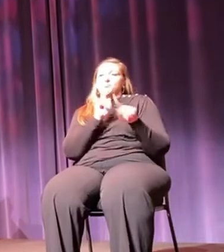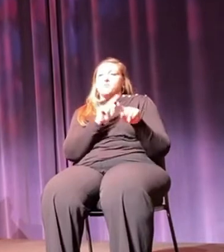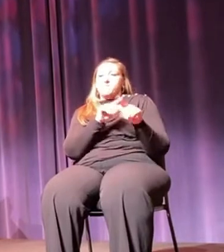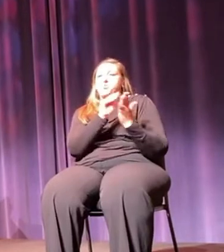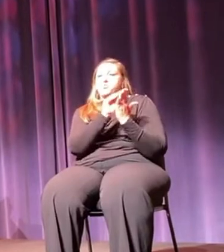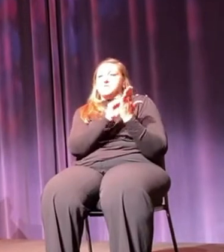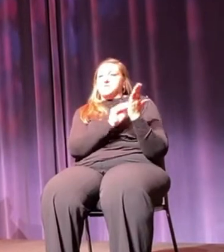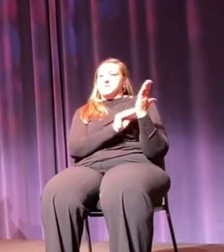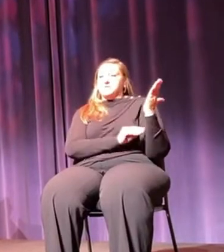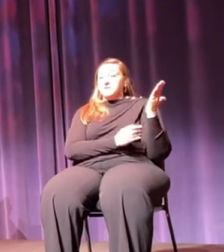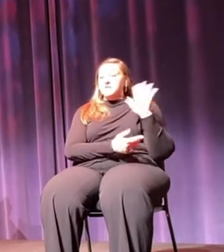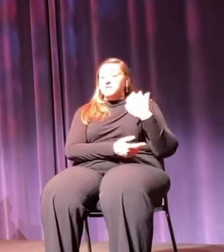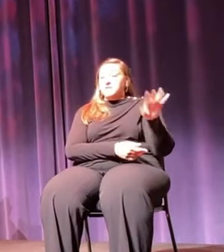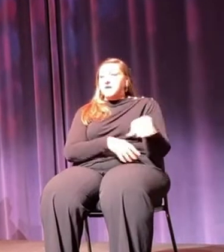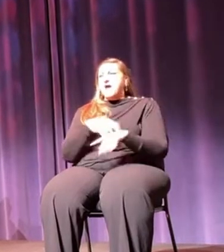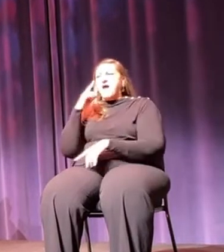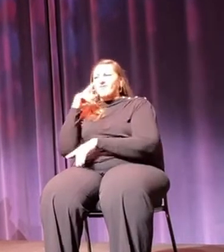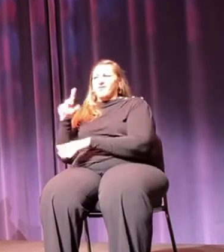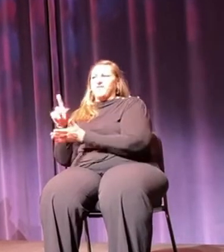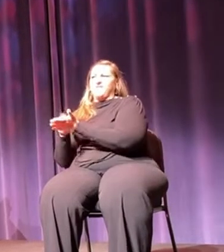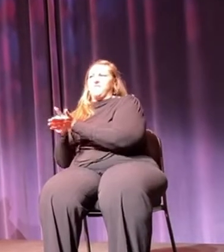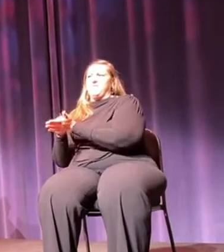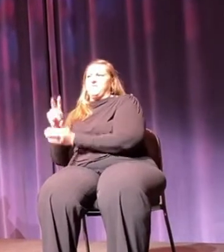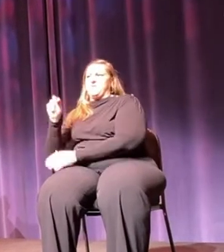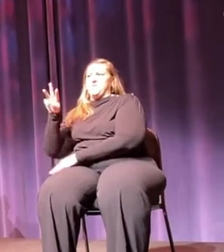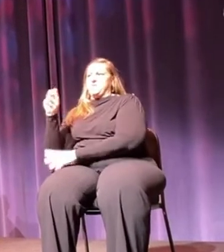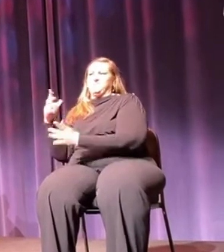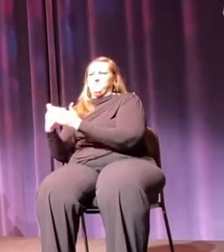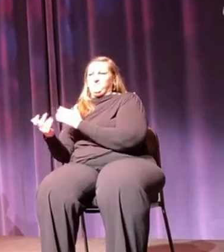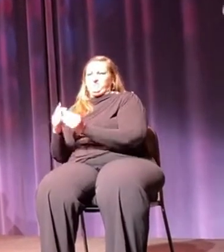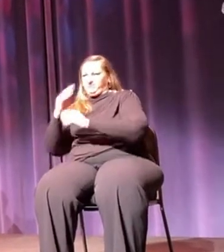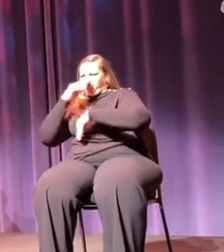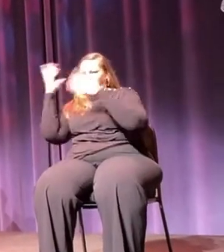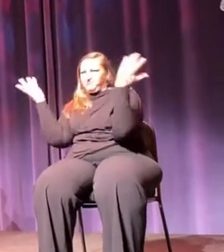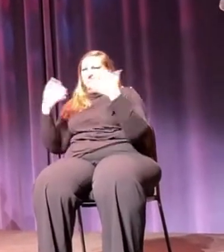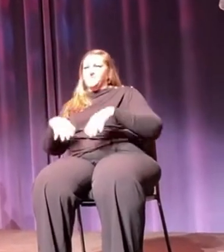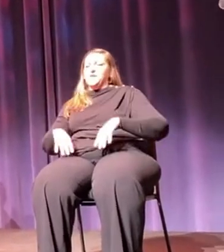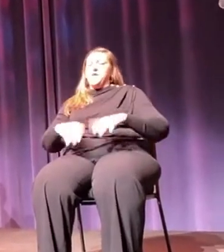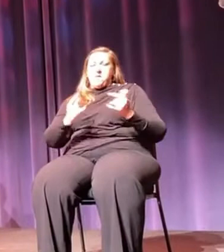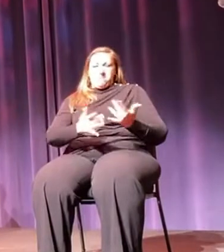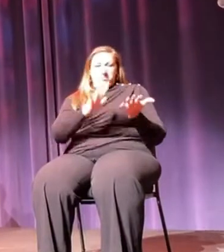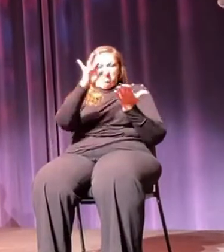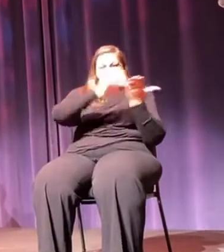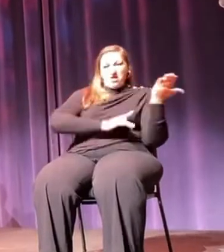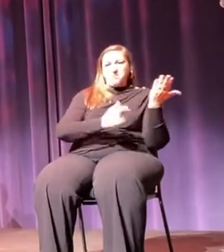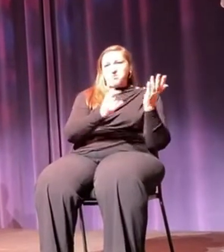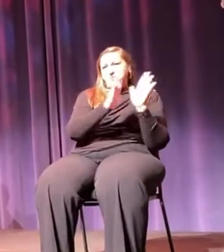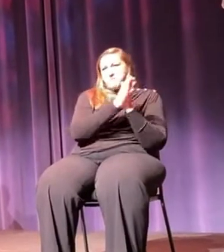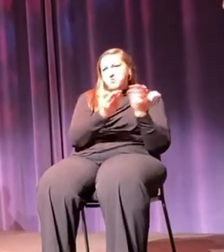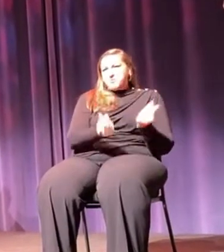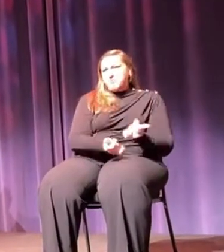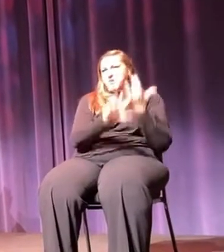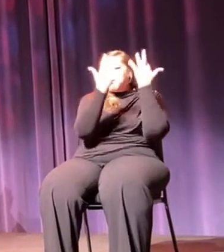I'm beginning to think the news doesn't matter, blank book, burned book, singed scar igniting.